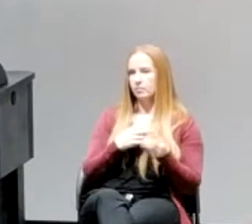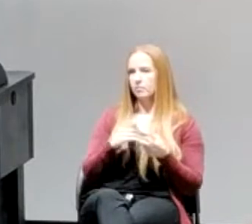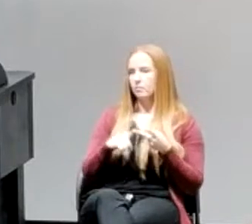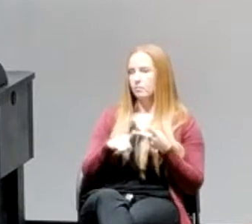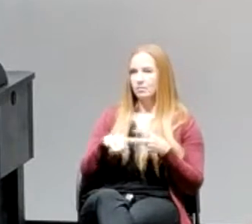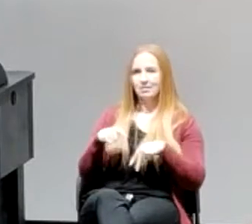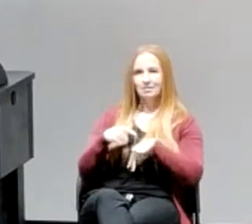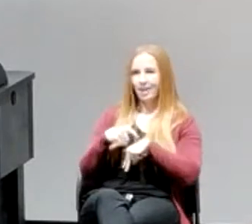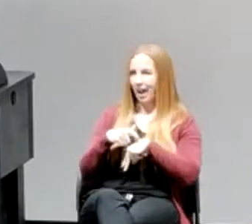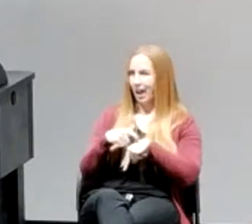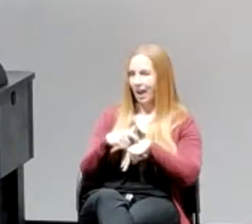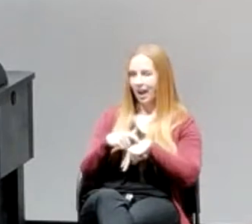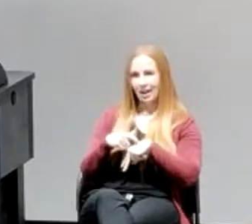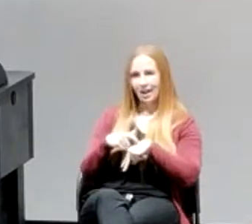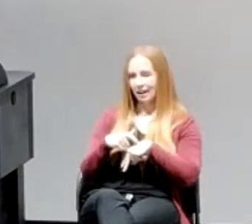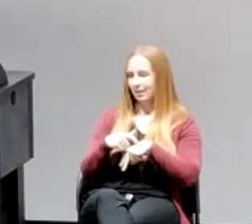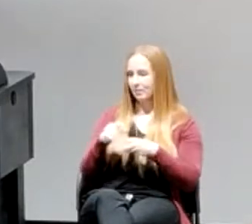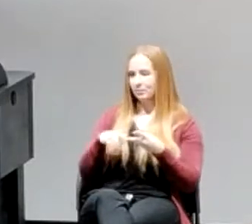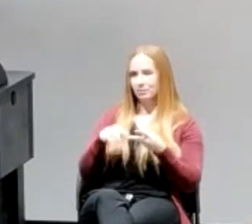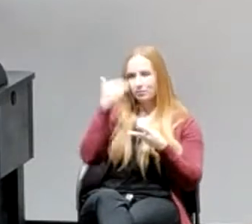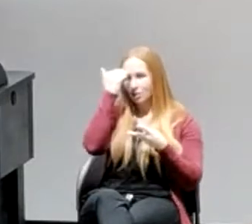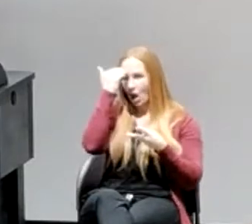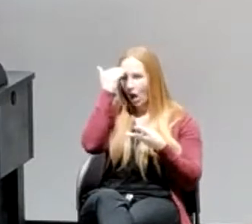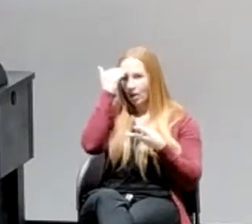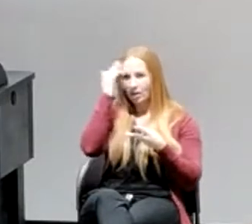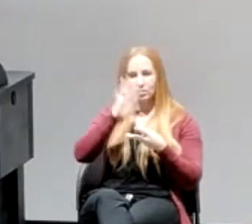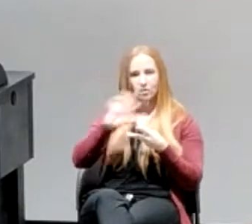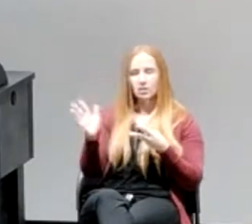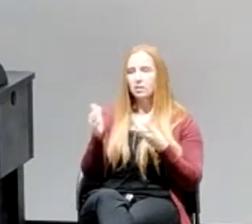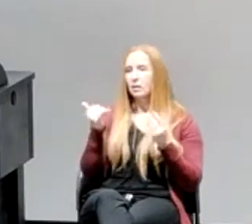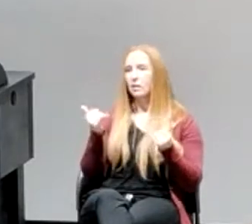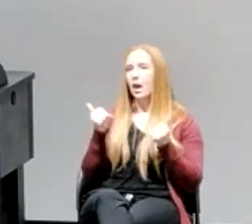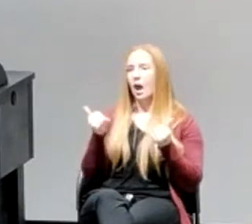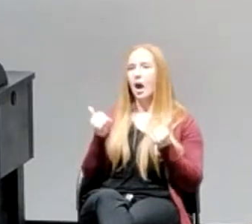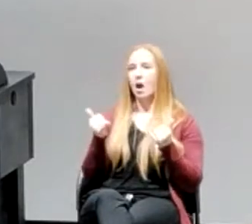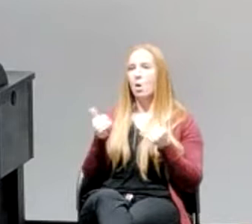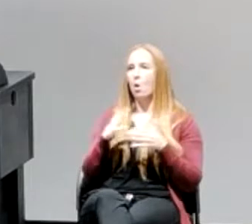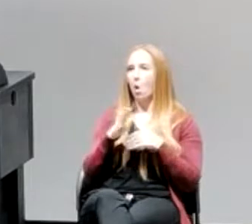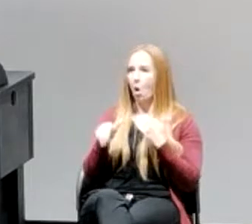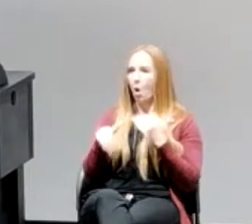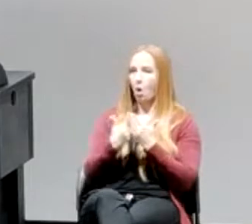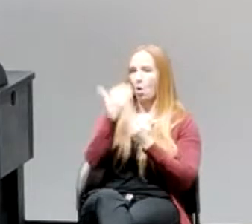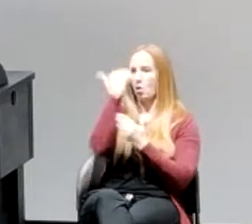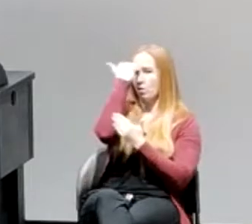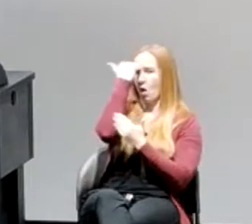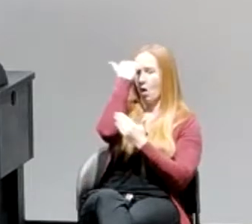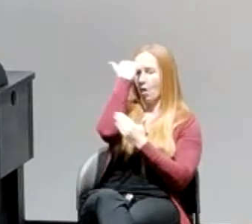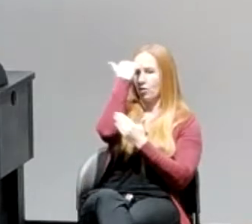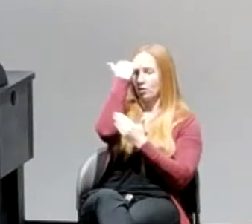expo exponential speed of change, what it requires us to be successful isn't the consistency of our hands.